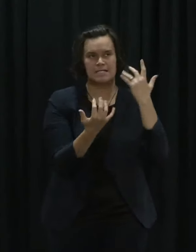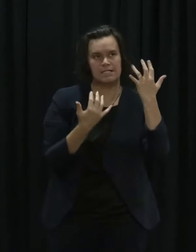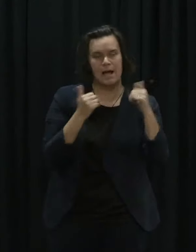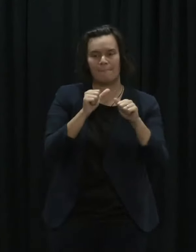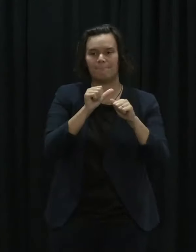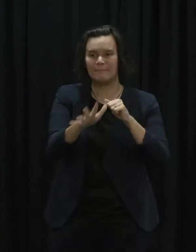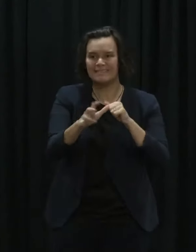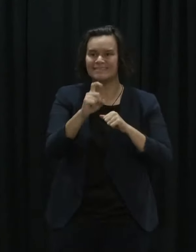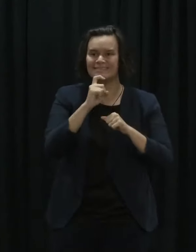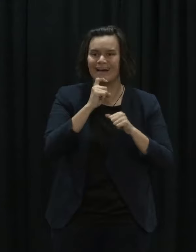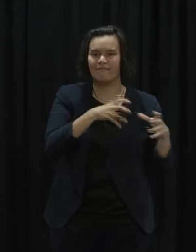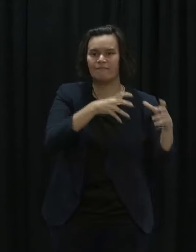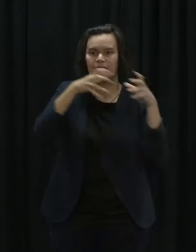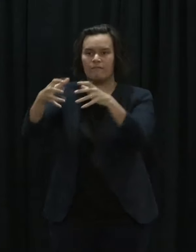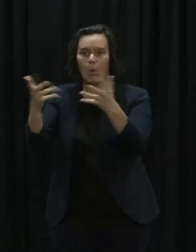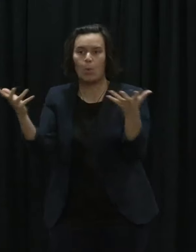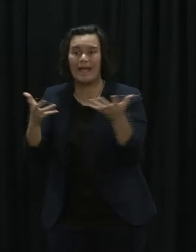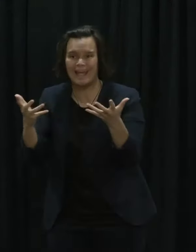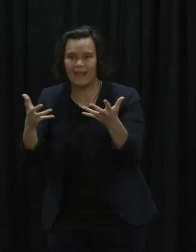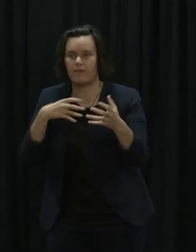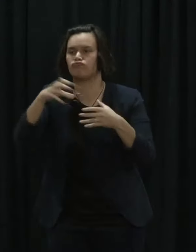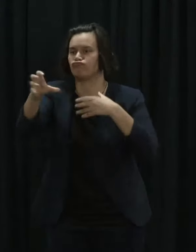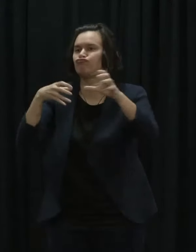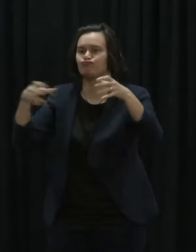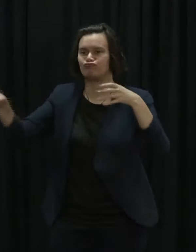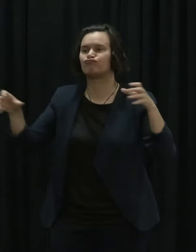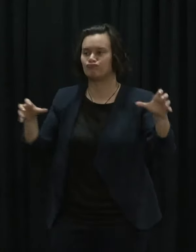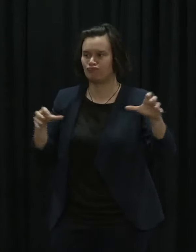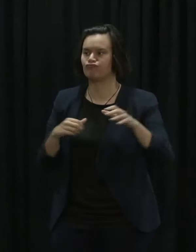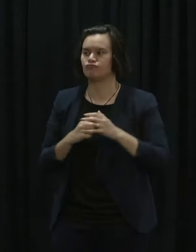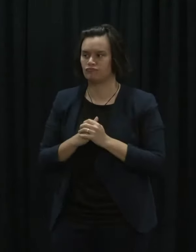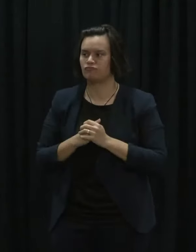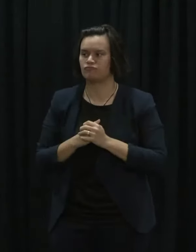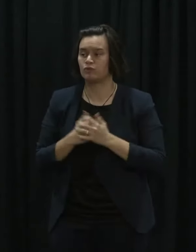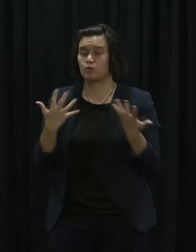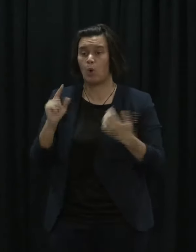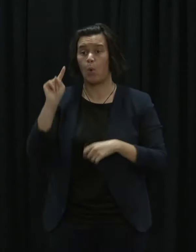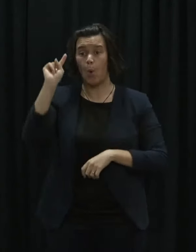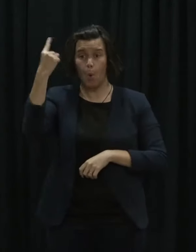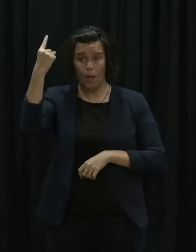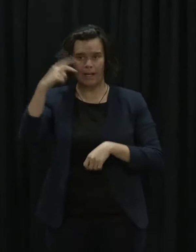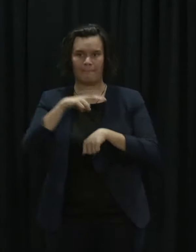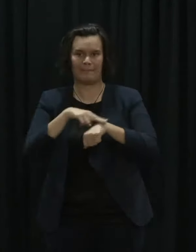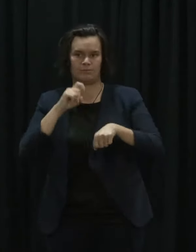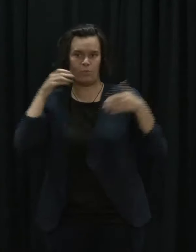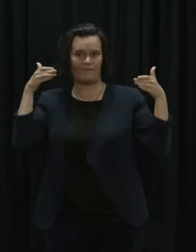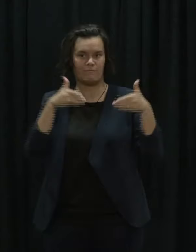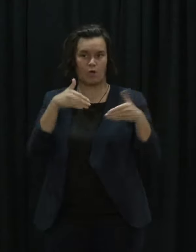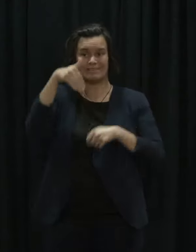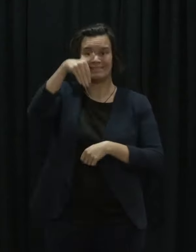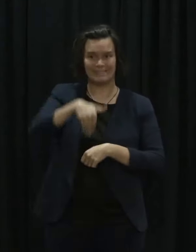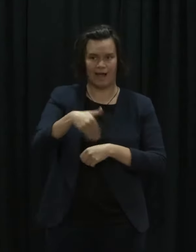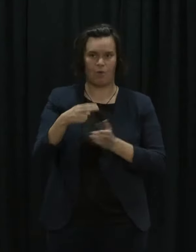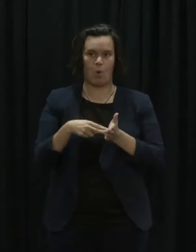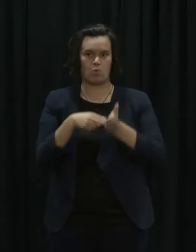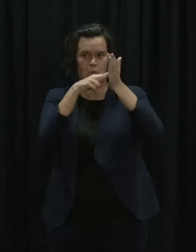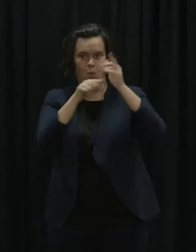operational decisions about